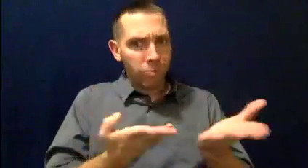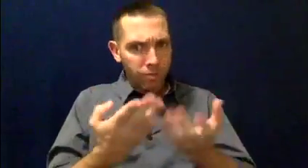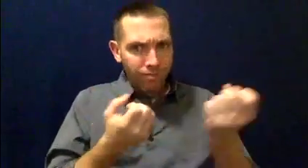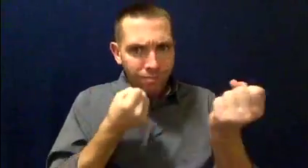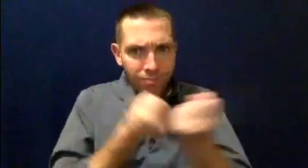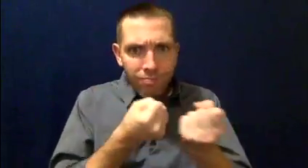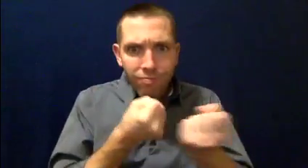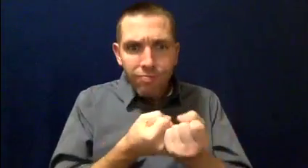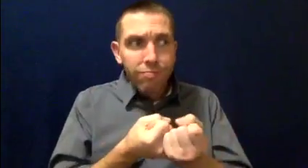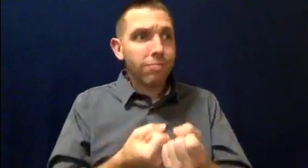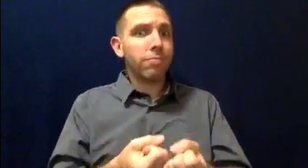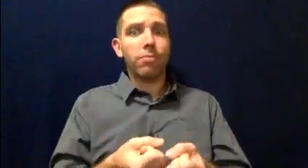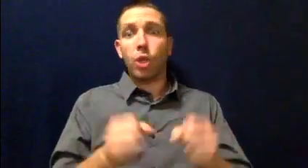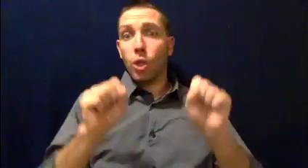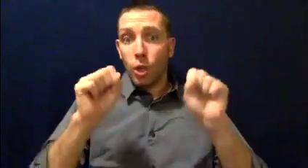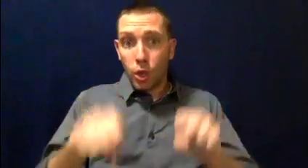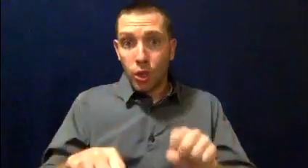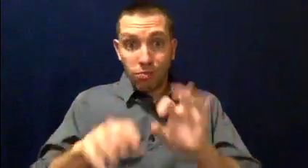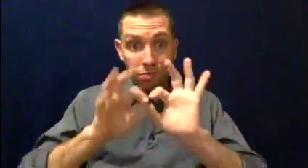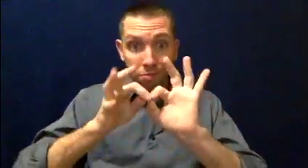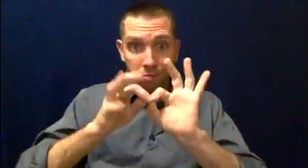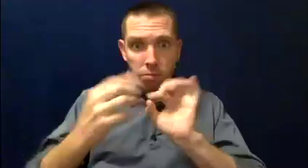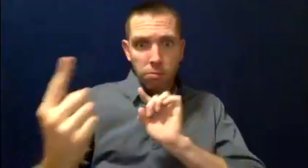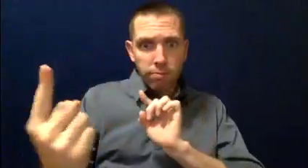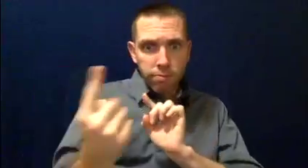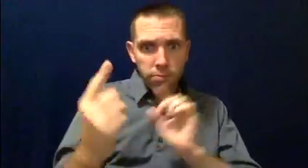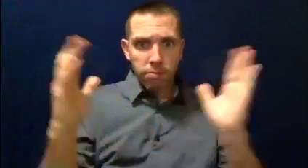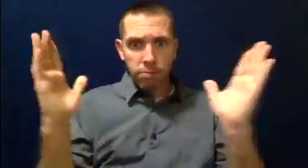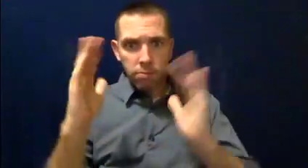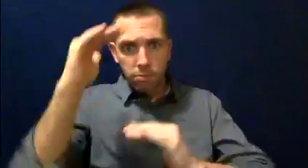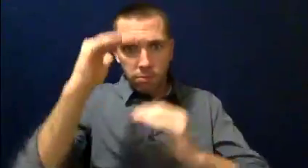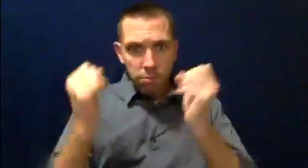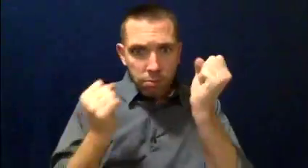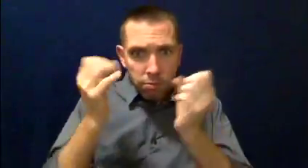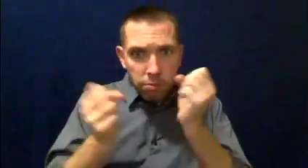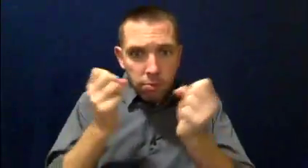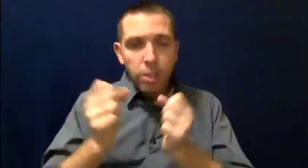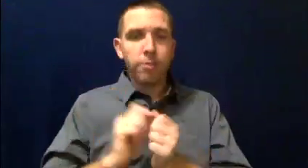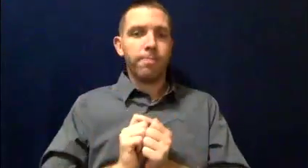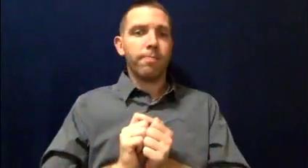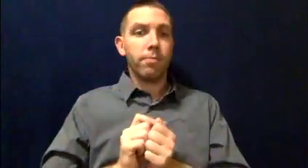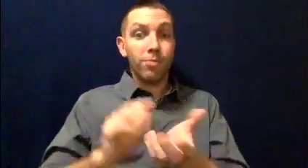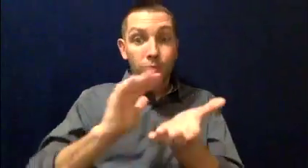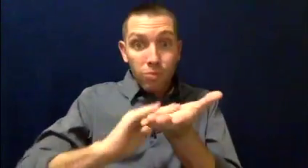support services can begin. These may include close vision interpreters who sign in smaller signing space for RP,